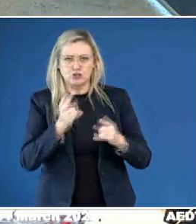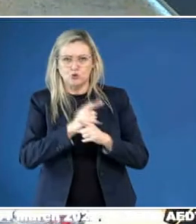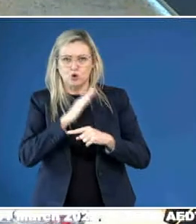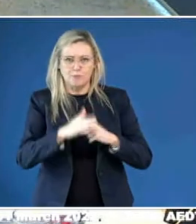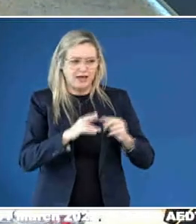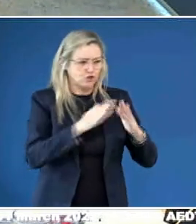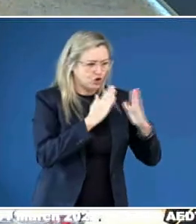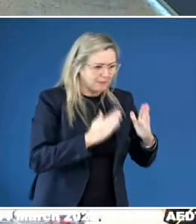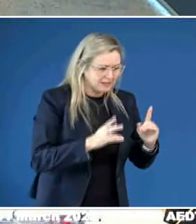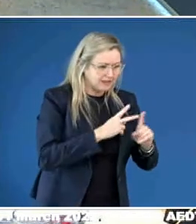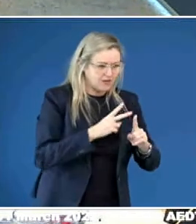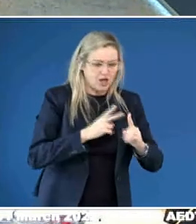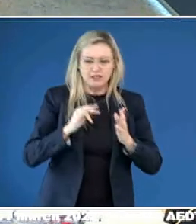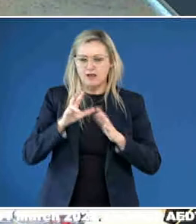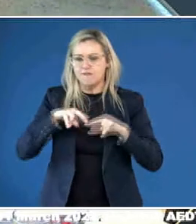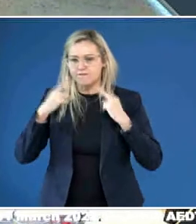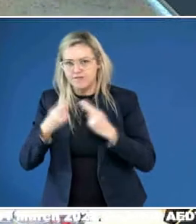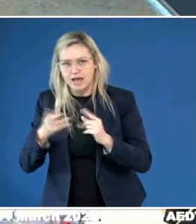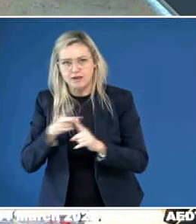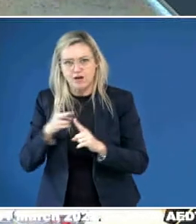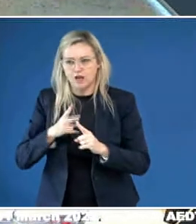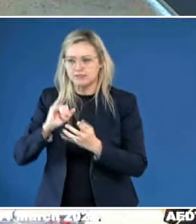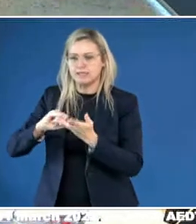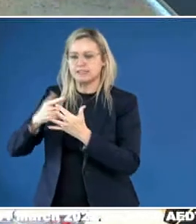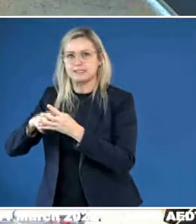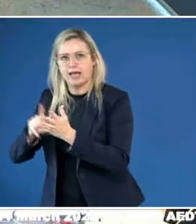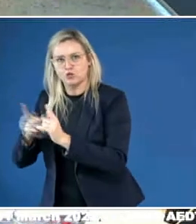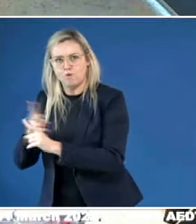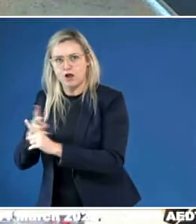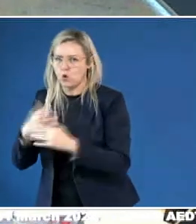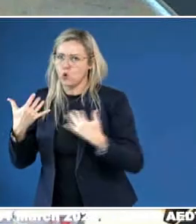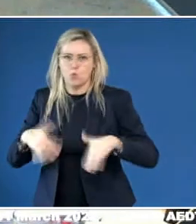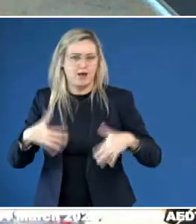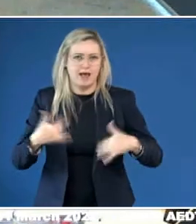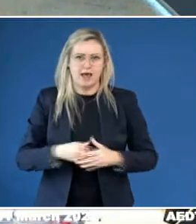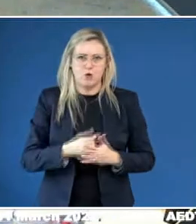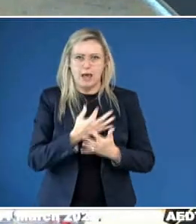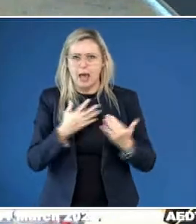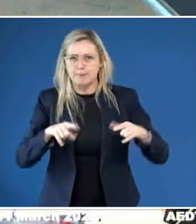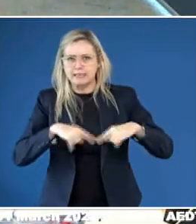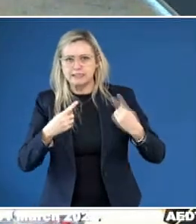sexual violence. And, clearly, the issues that have been addressed and the way they